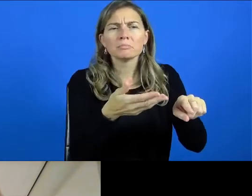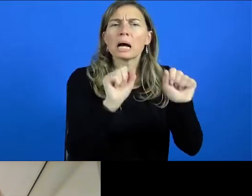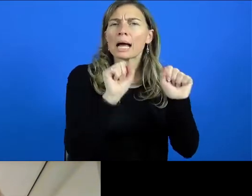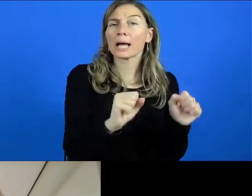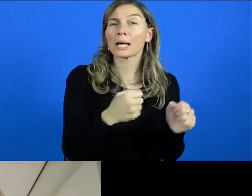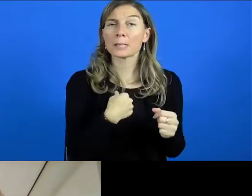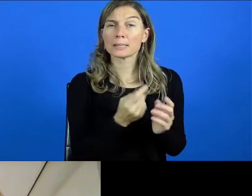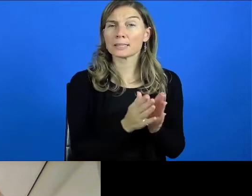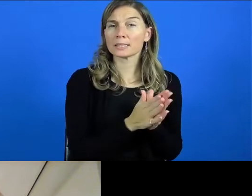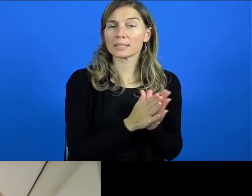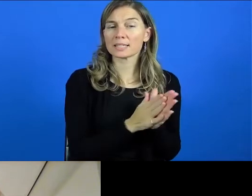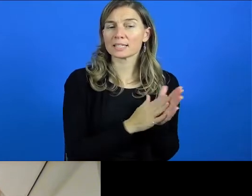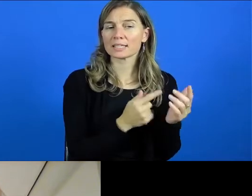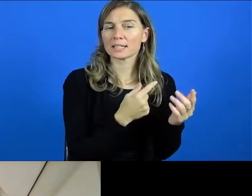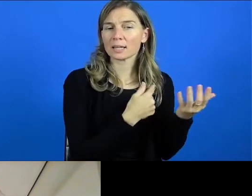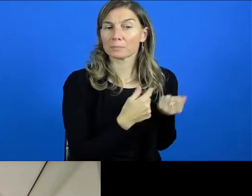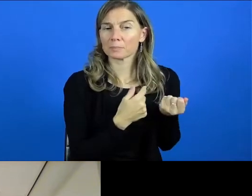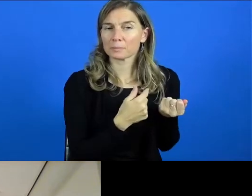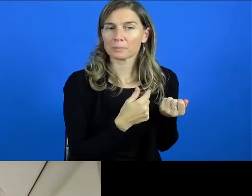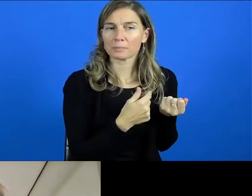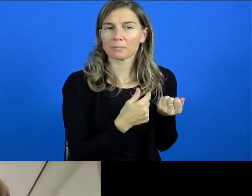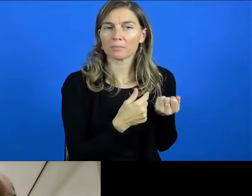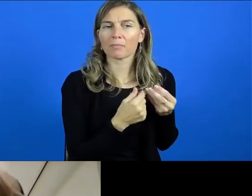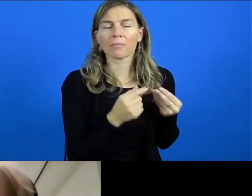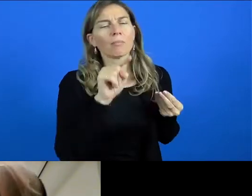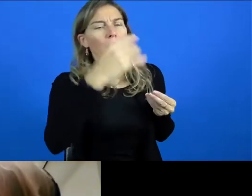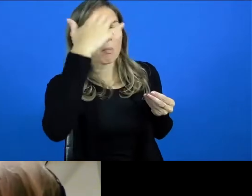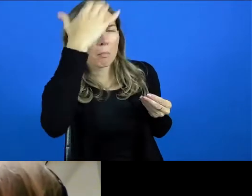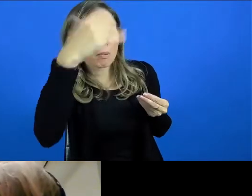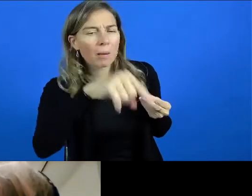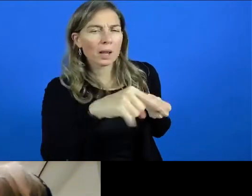from the private practice and you as public administration and vice versa,